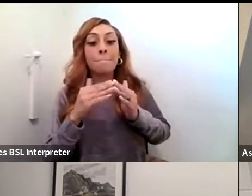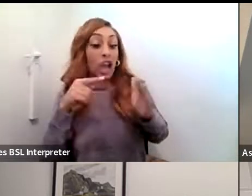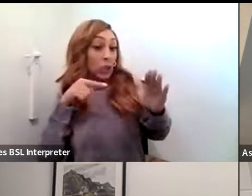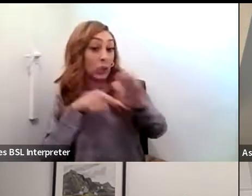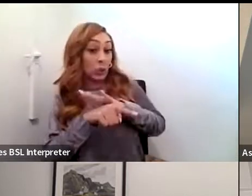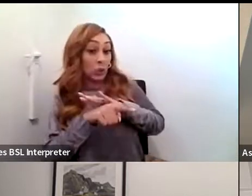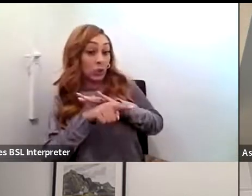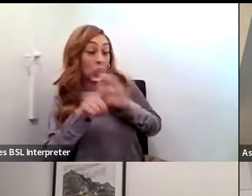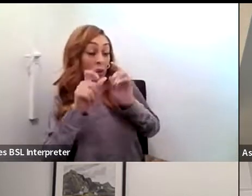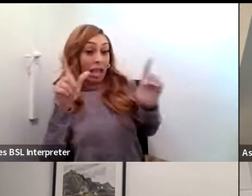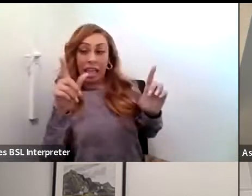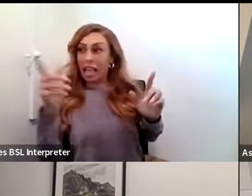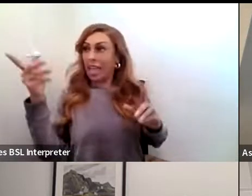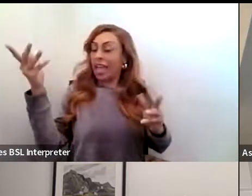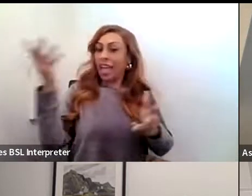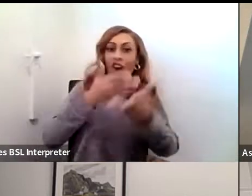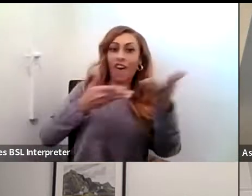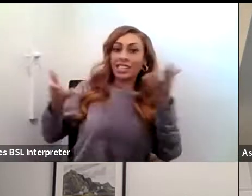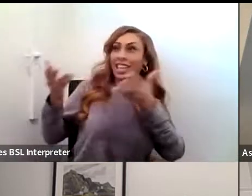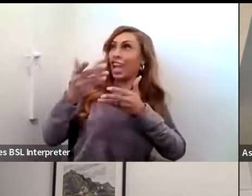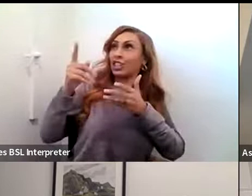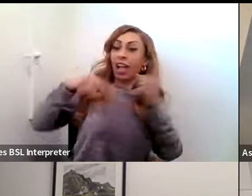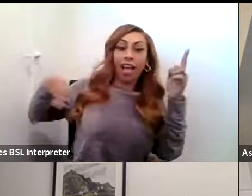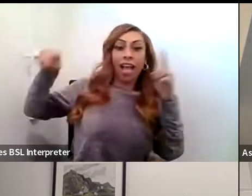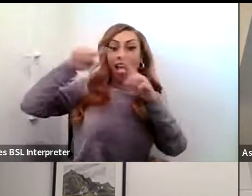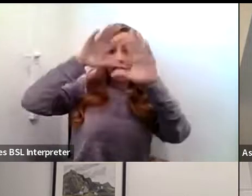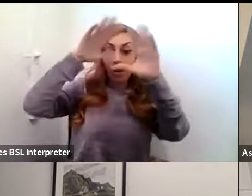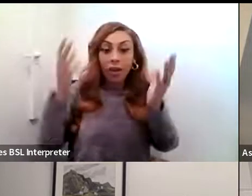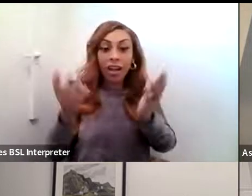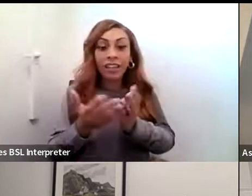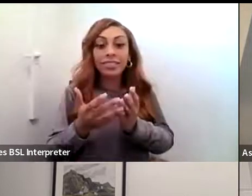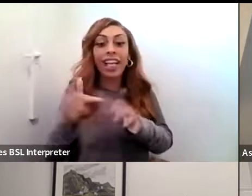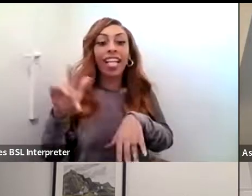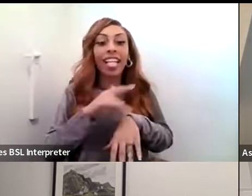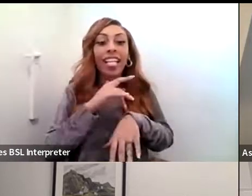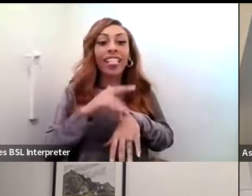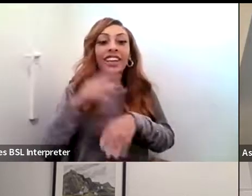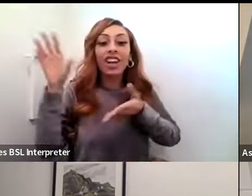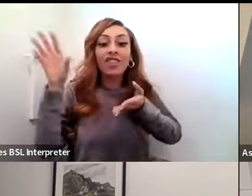having a conversation about theatre that had been recorded years previously,